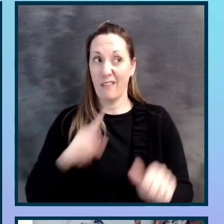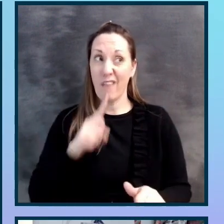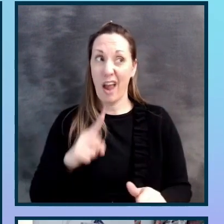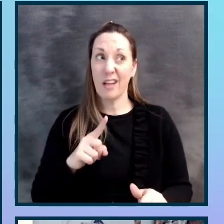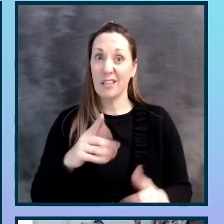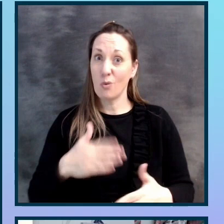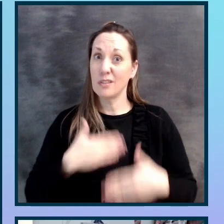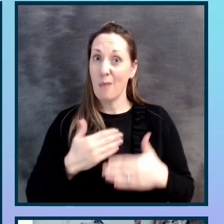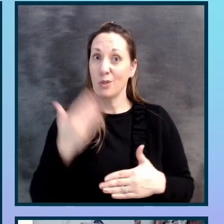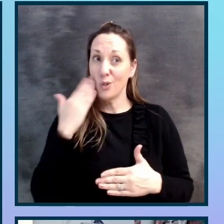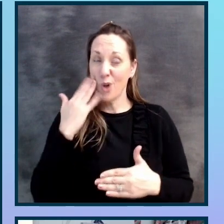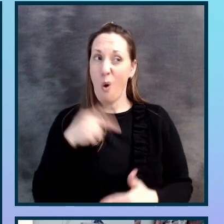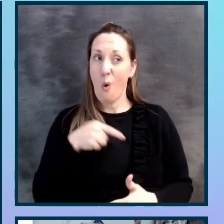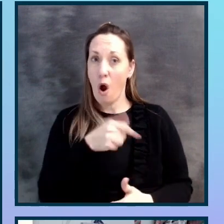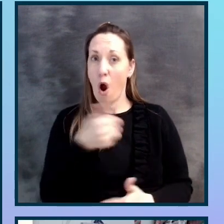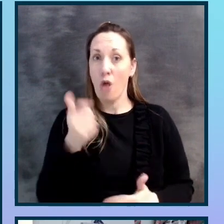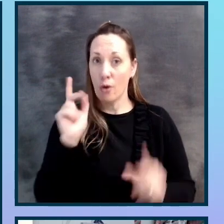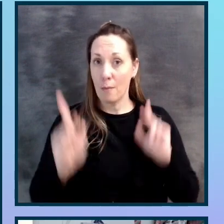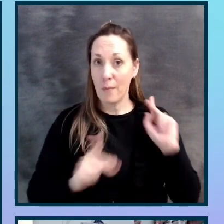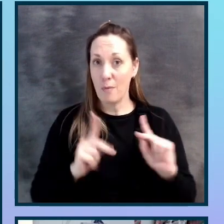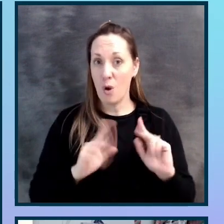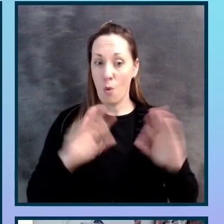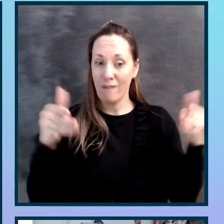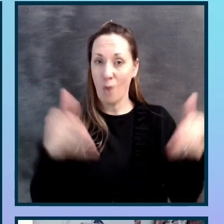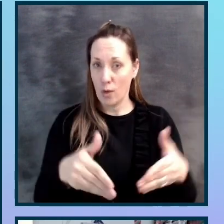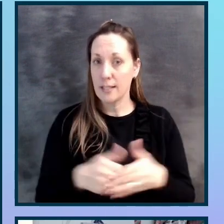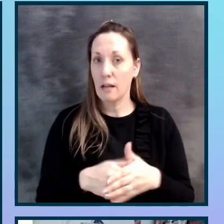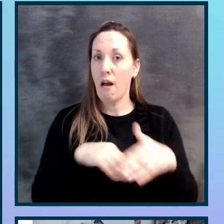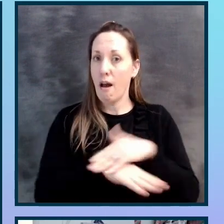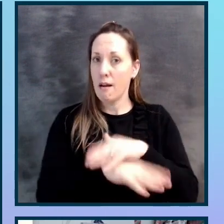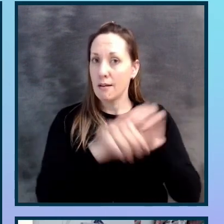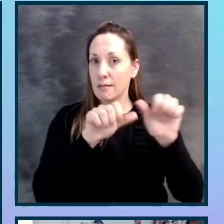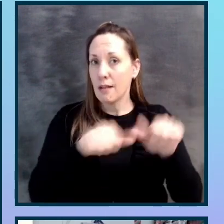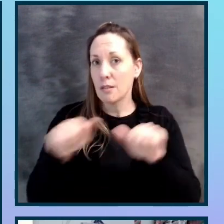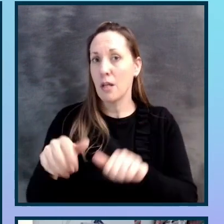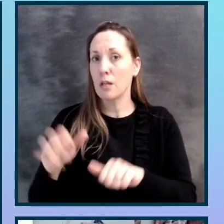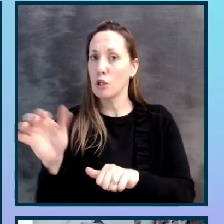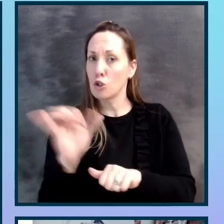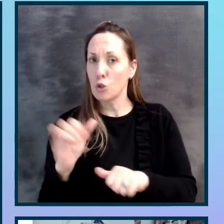that other people were focusing on accessibility as we were on engineering.